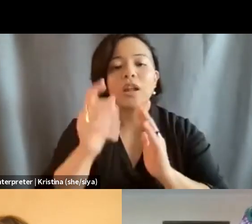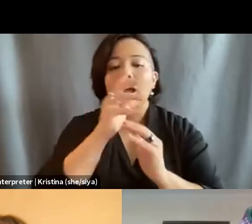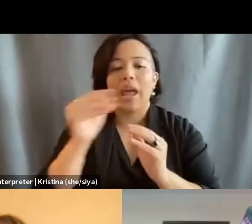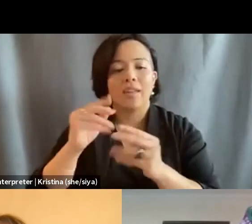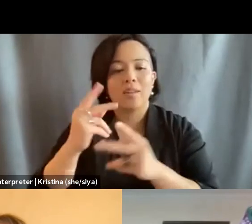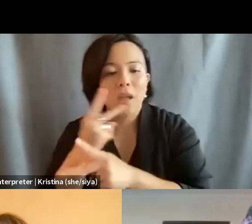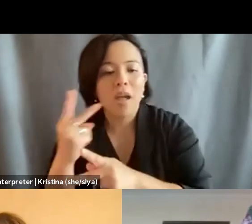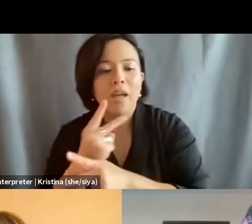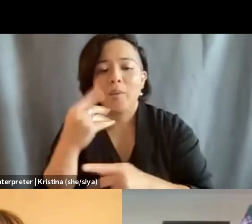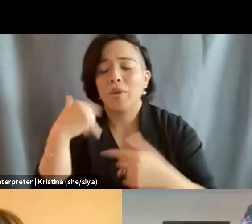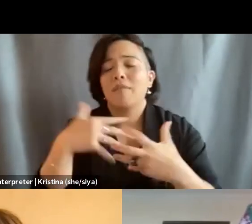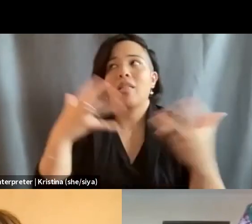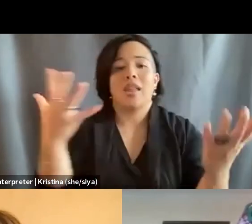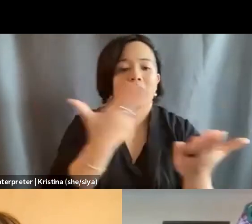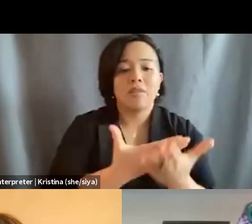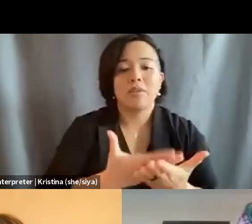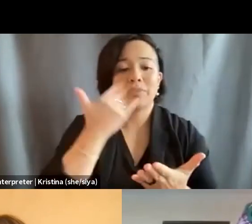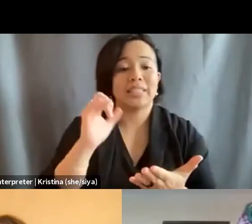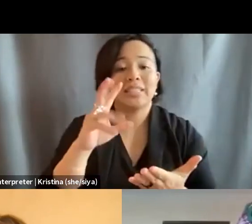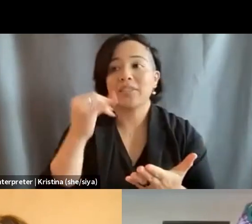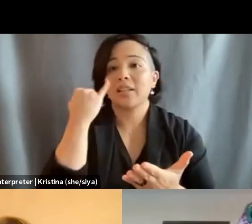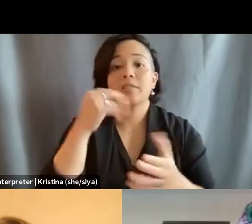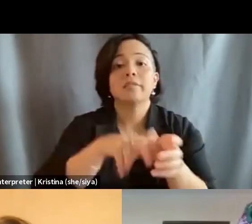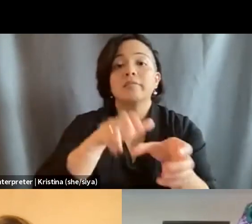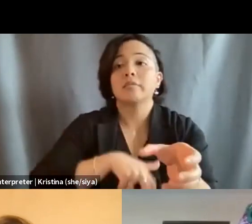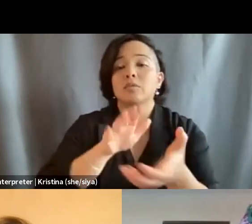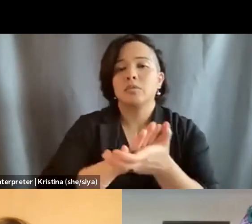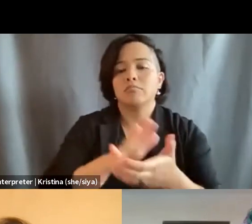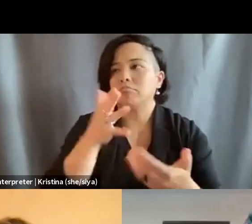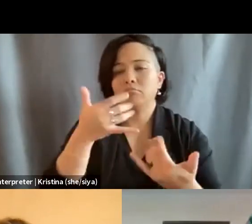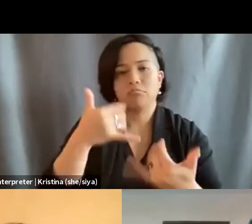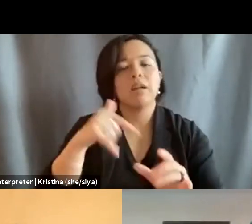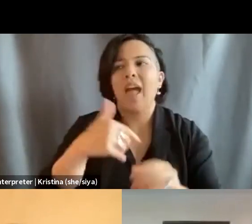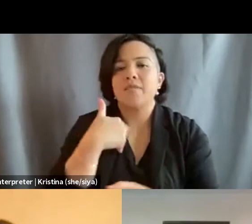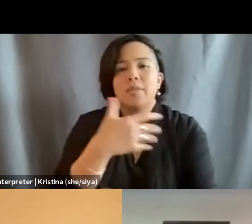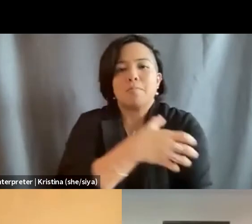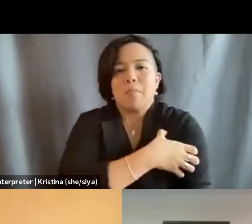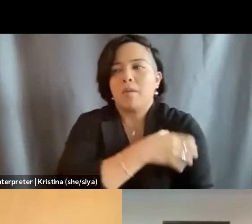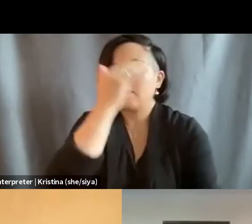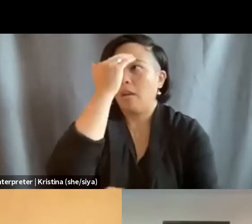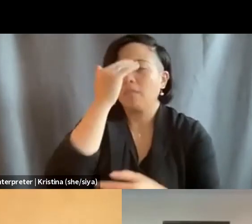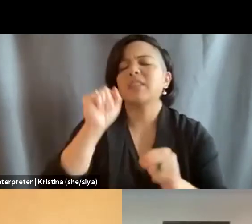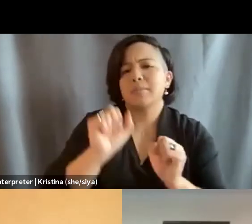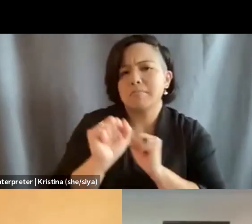even if they drop out of school, after that, they have the power for the future to be able to come back to education. Be able to do